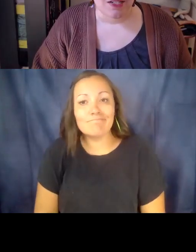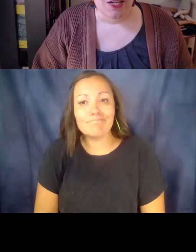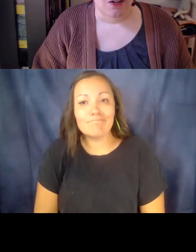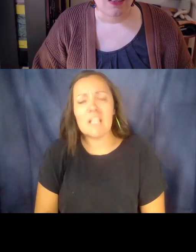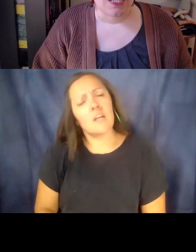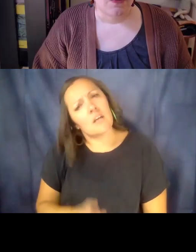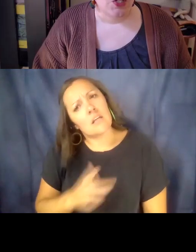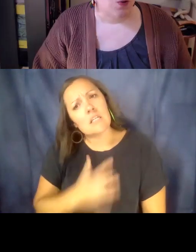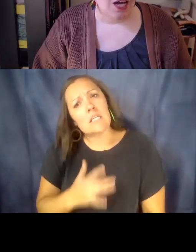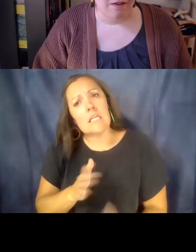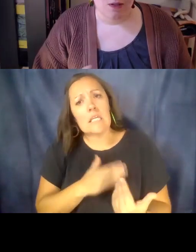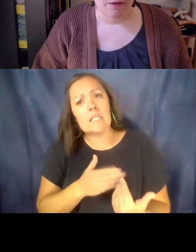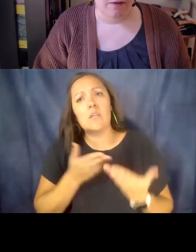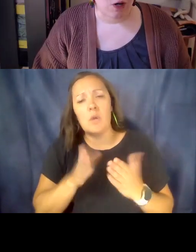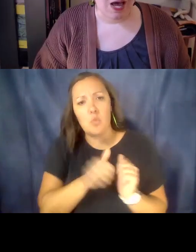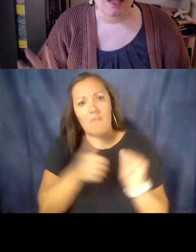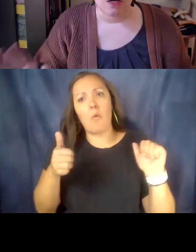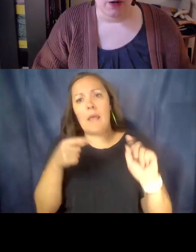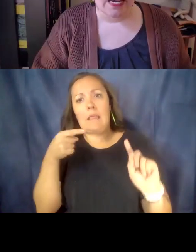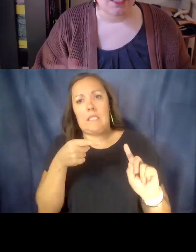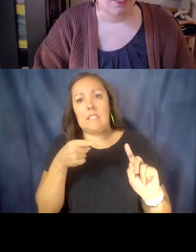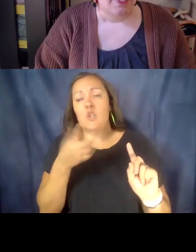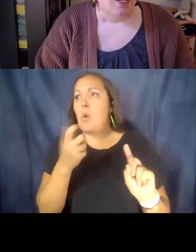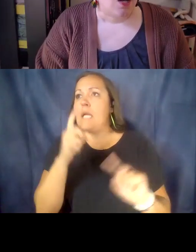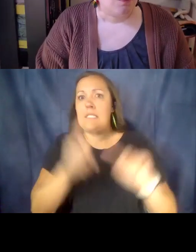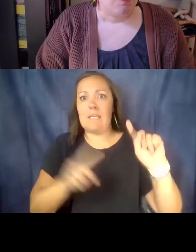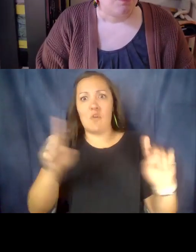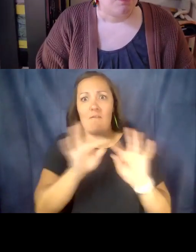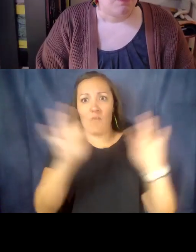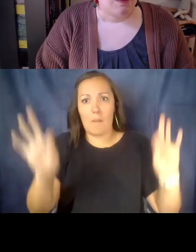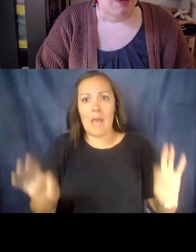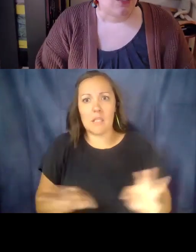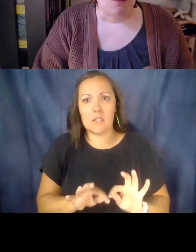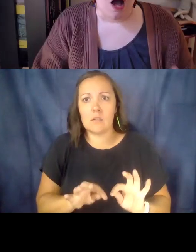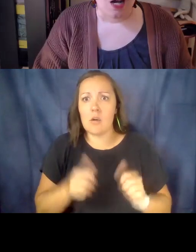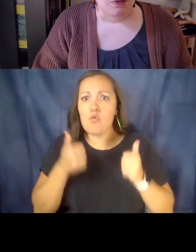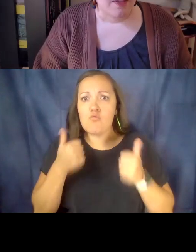to get around this. If you do want to have those to performance, great. My little mock-up of this